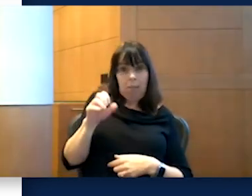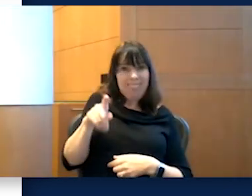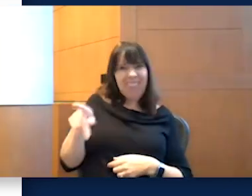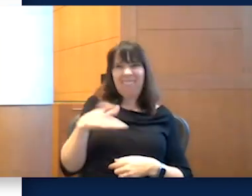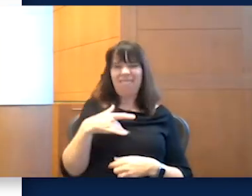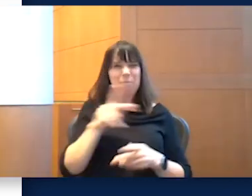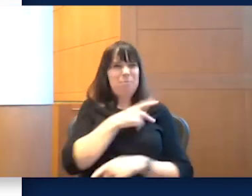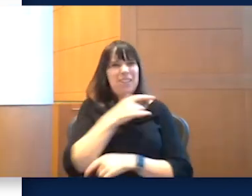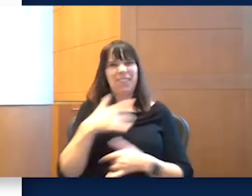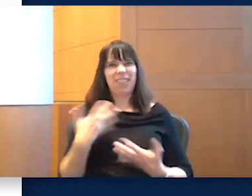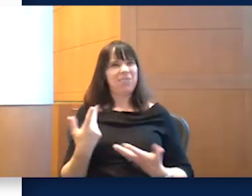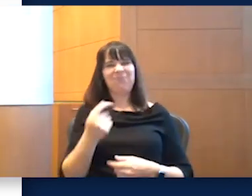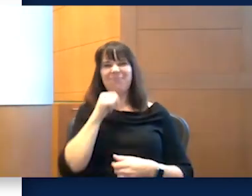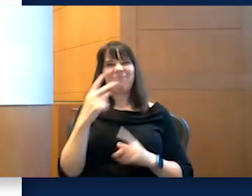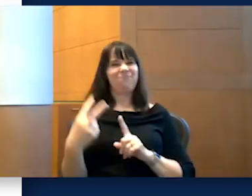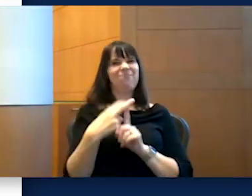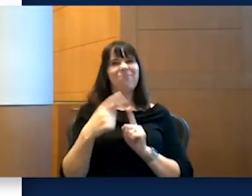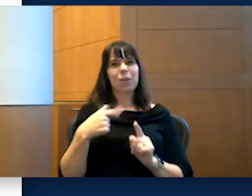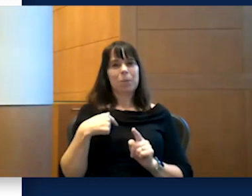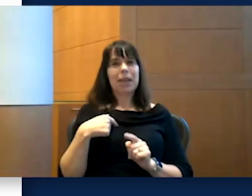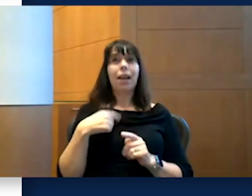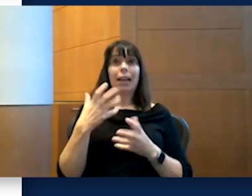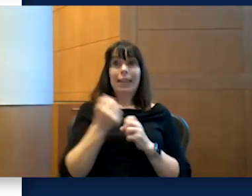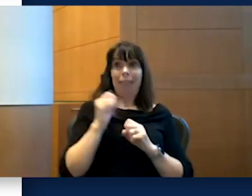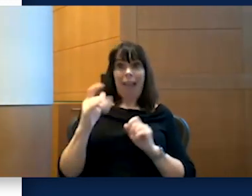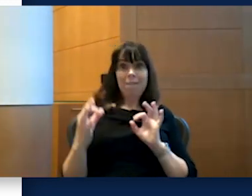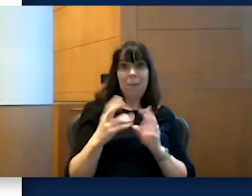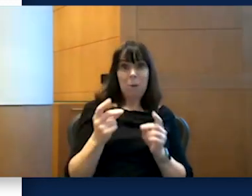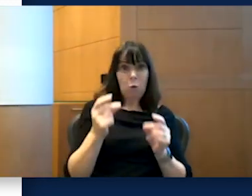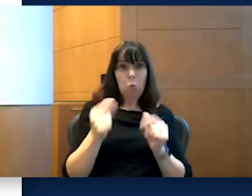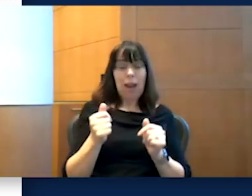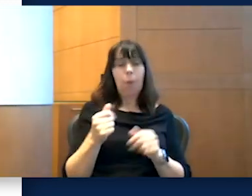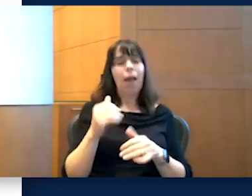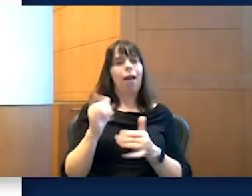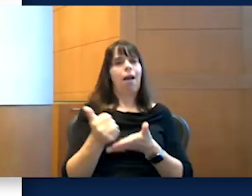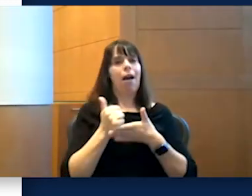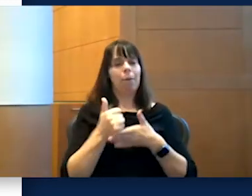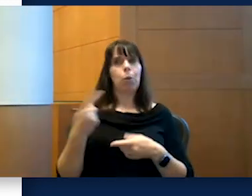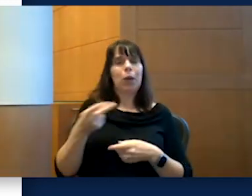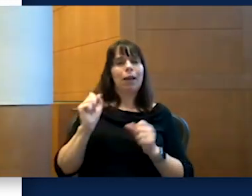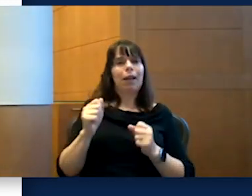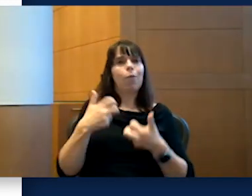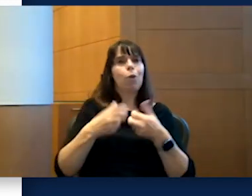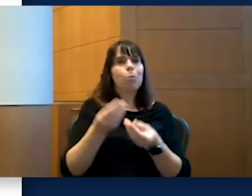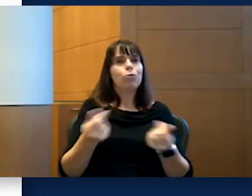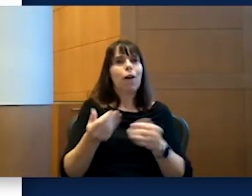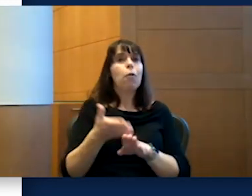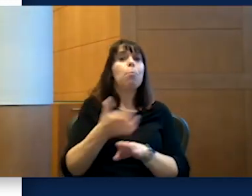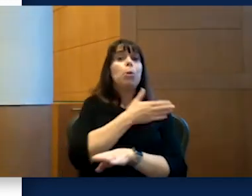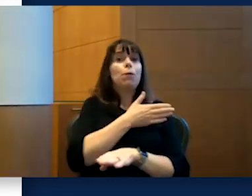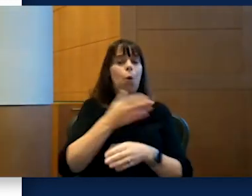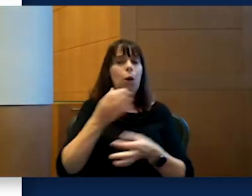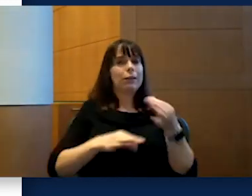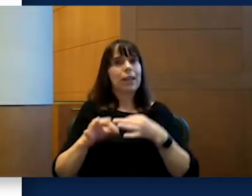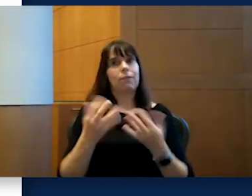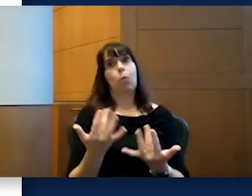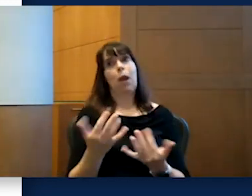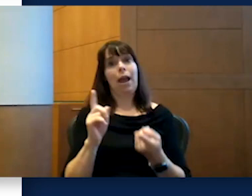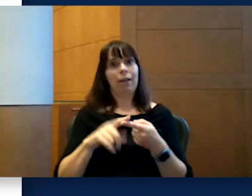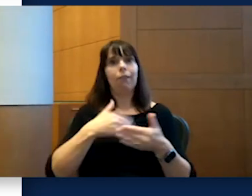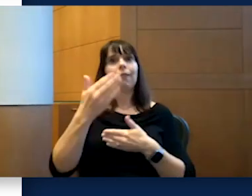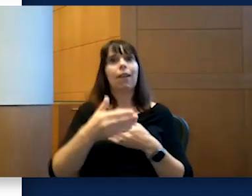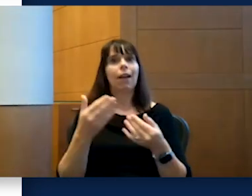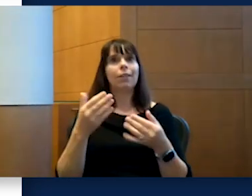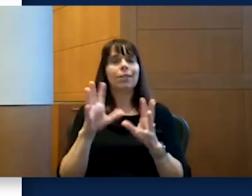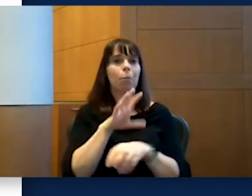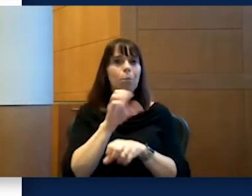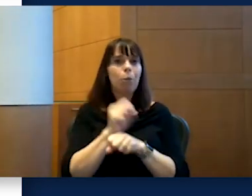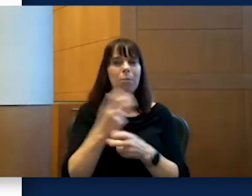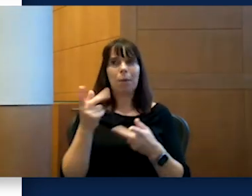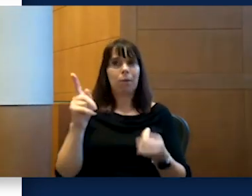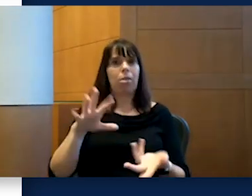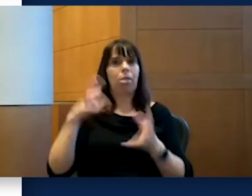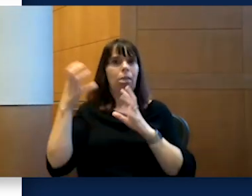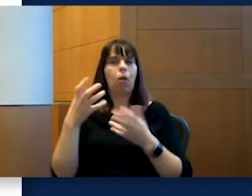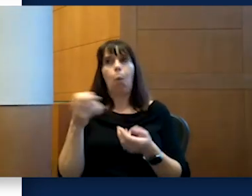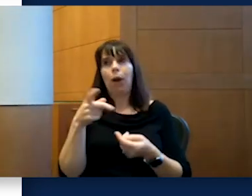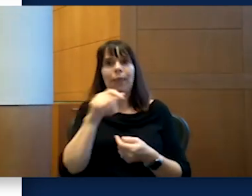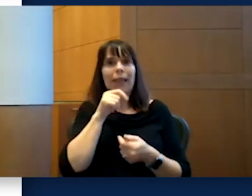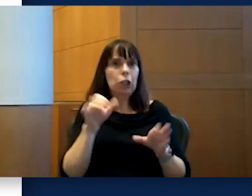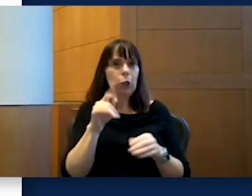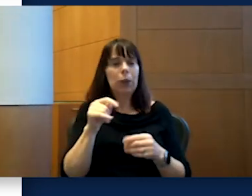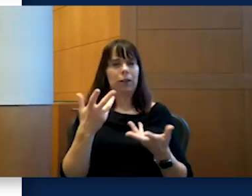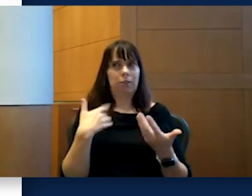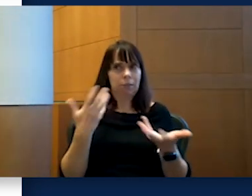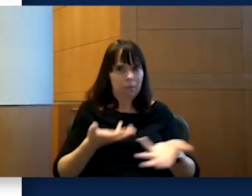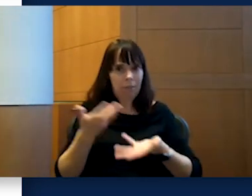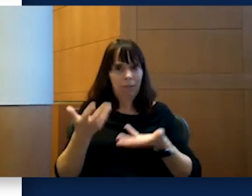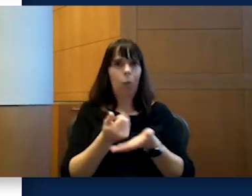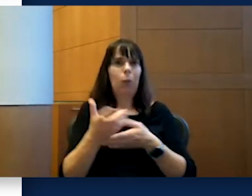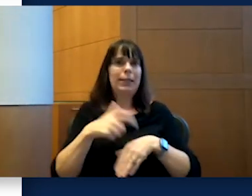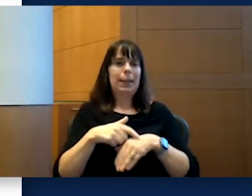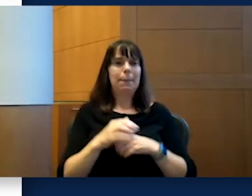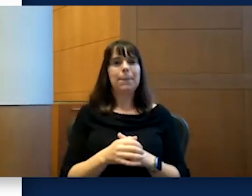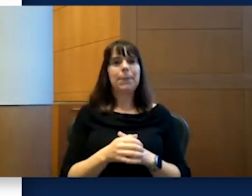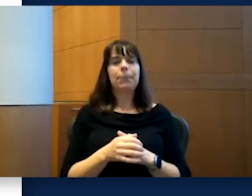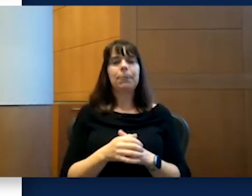These are all themes authors raised in the paper as well, all the benefits of having an actively engaged patient.